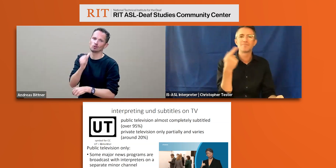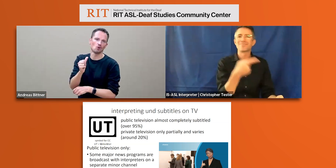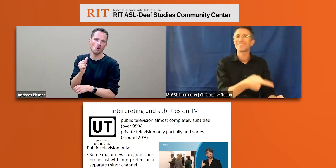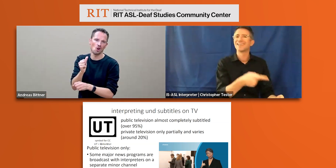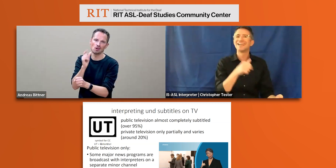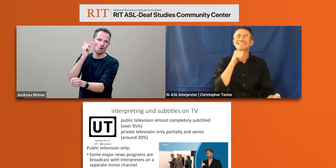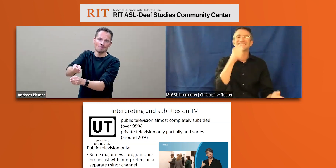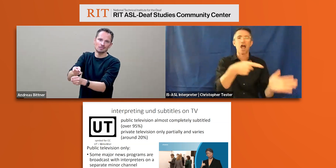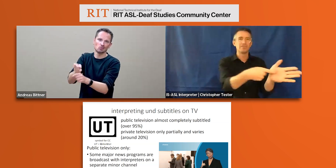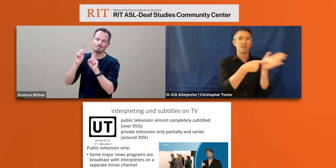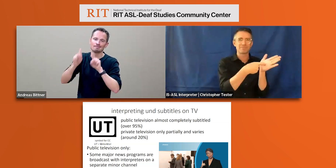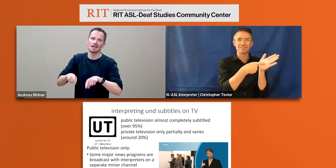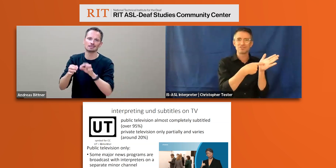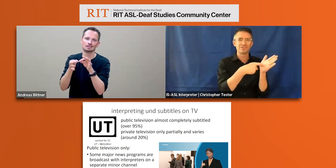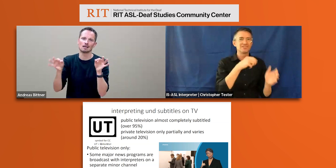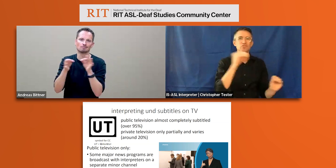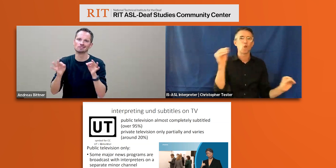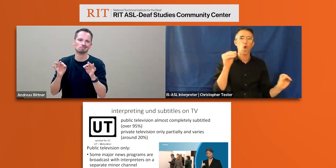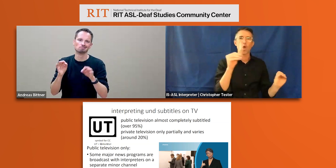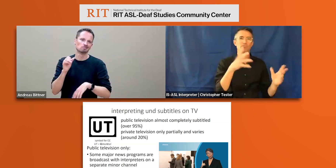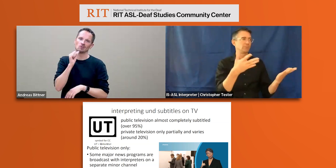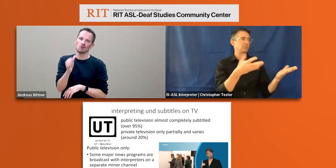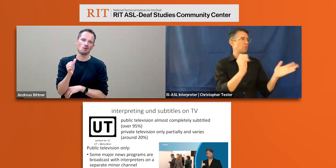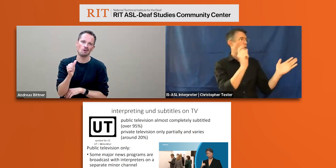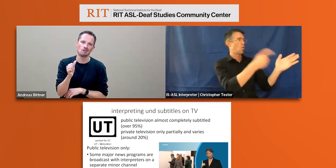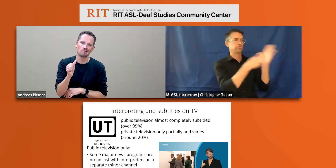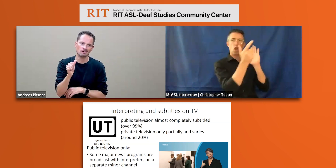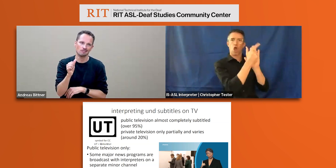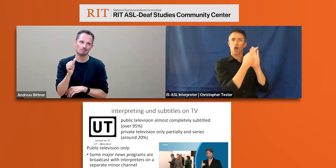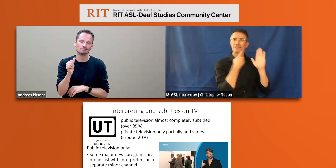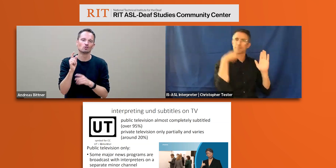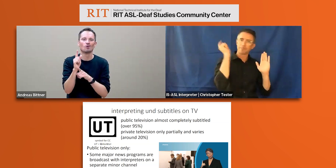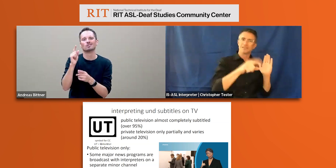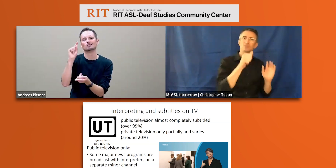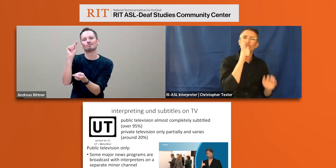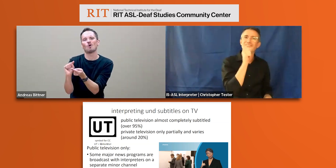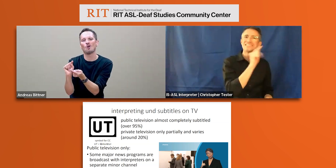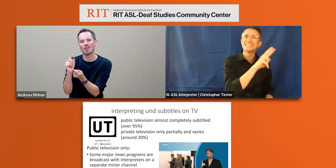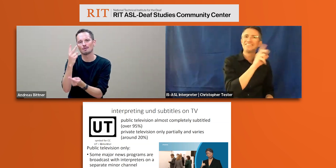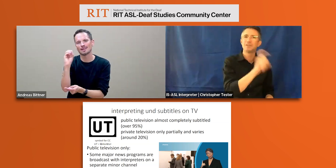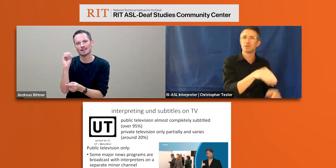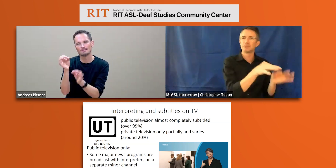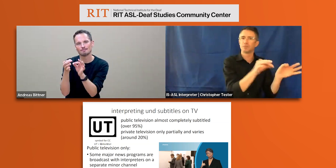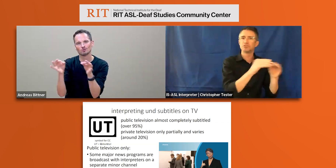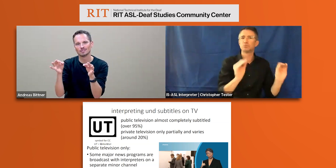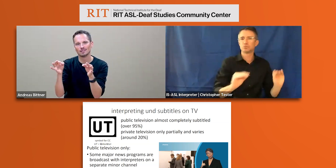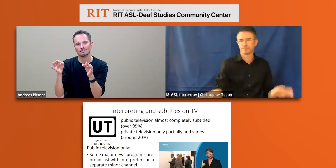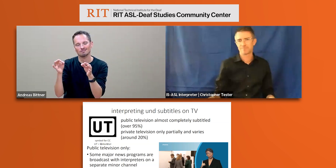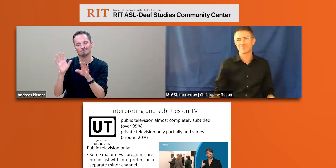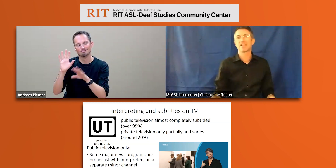they're not captioned quite as often. It's all based on the law.